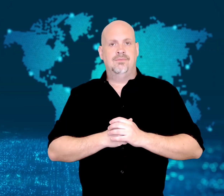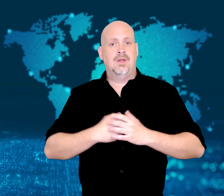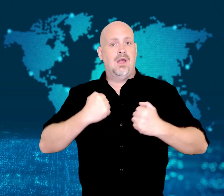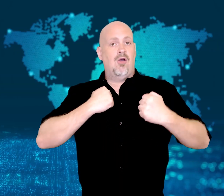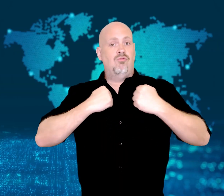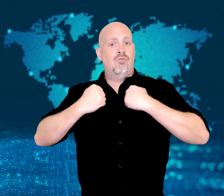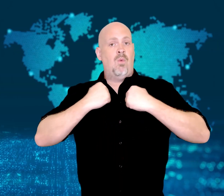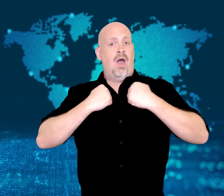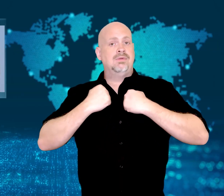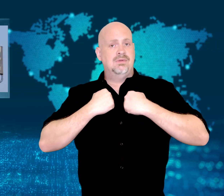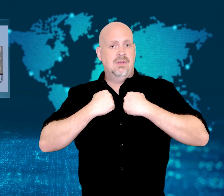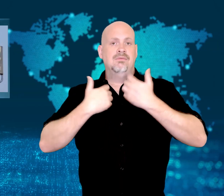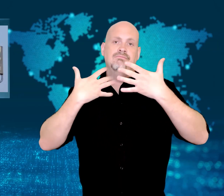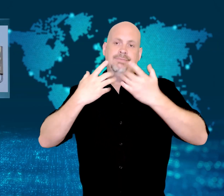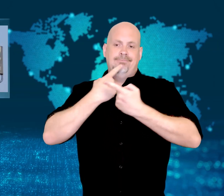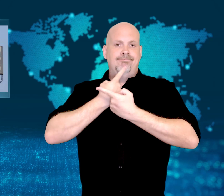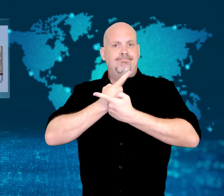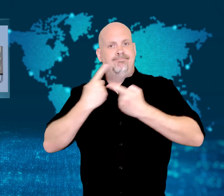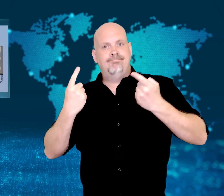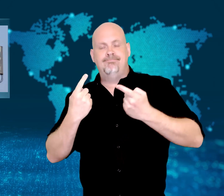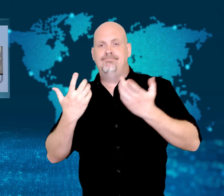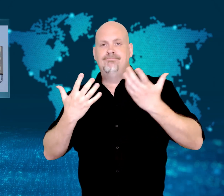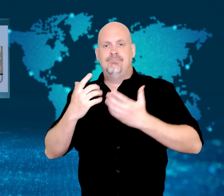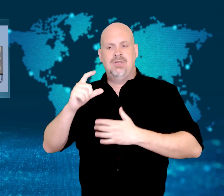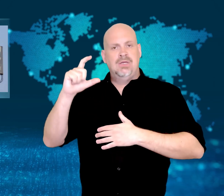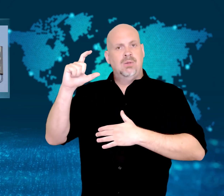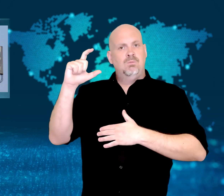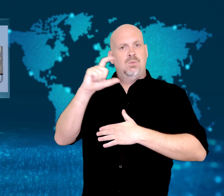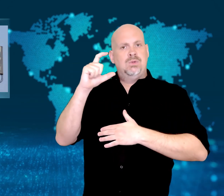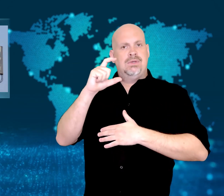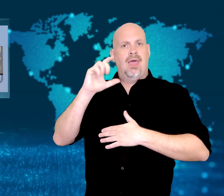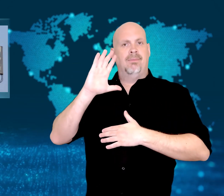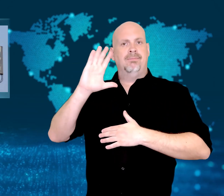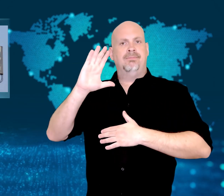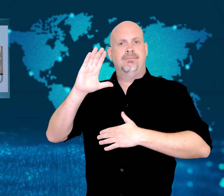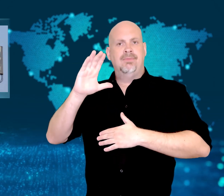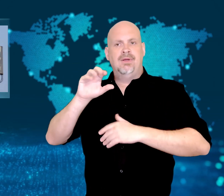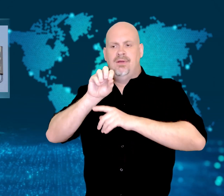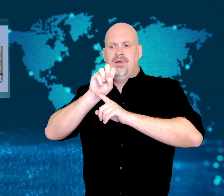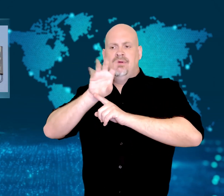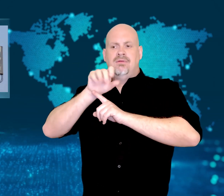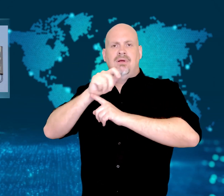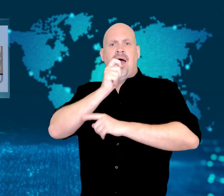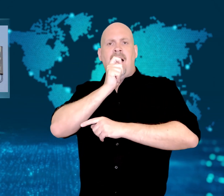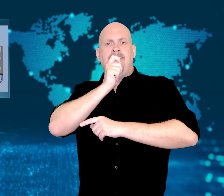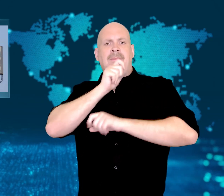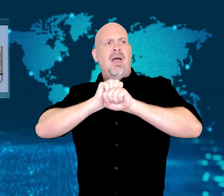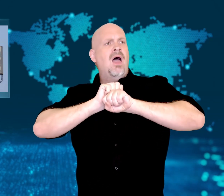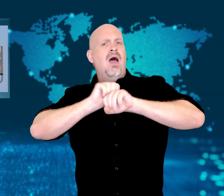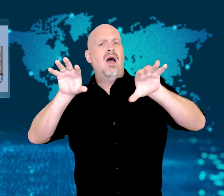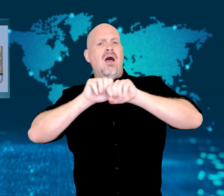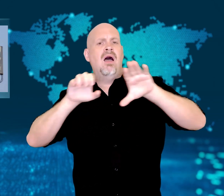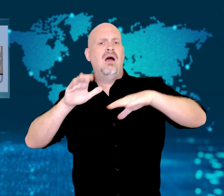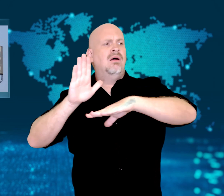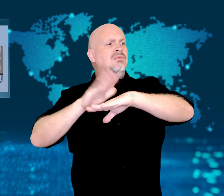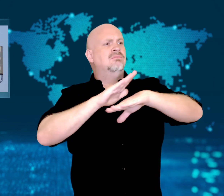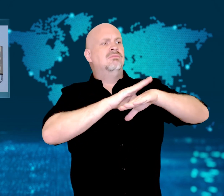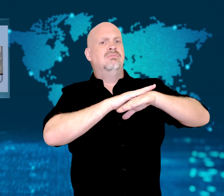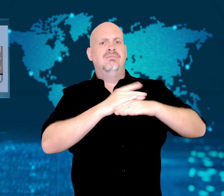[GAVIN]: Authorities in Rwanda banned the use of loudspeakers